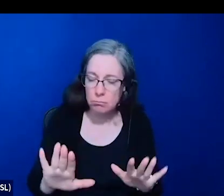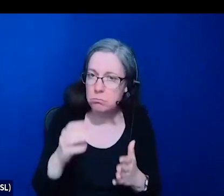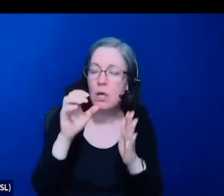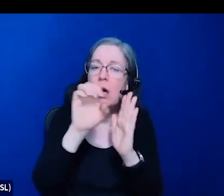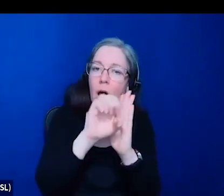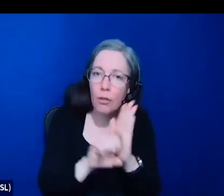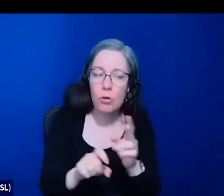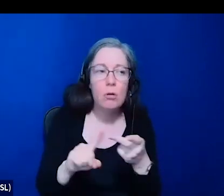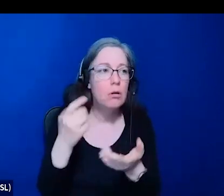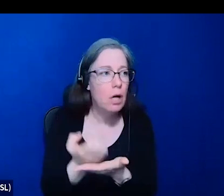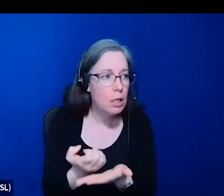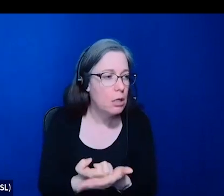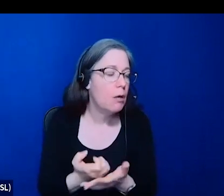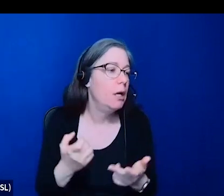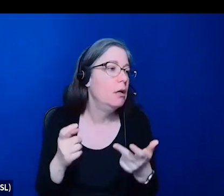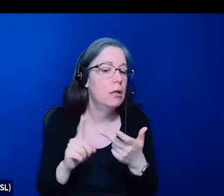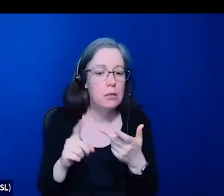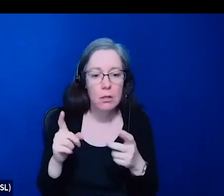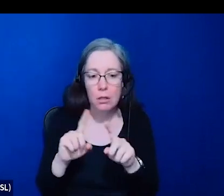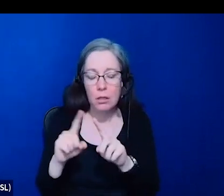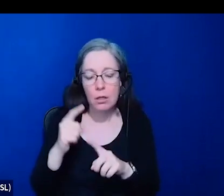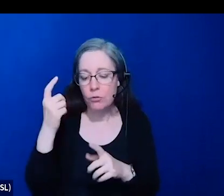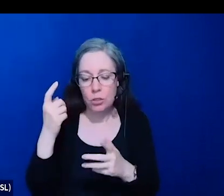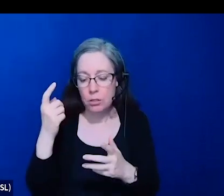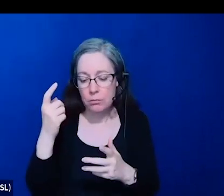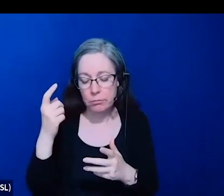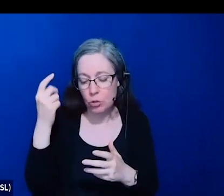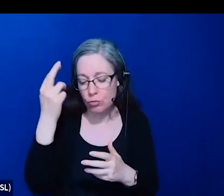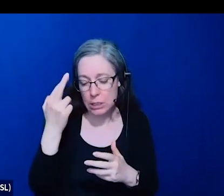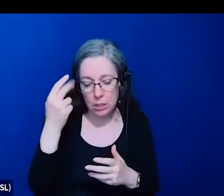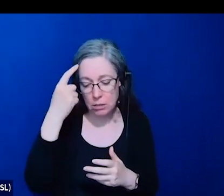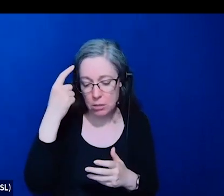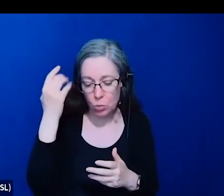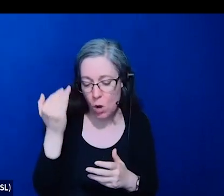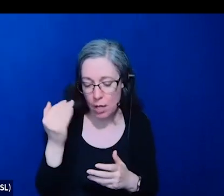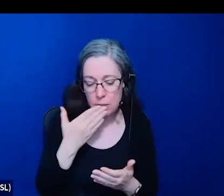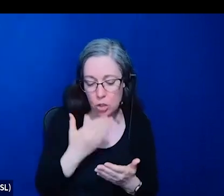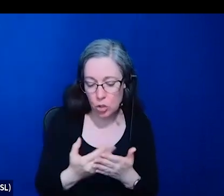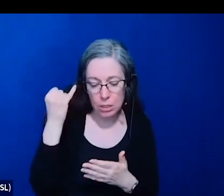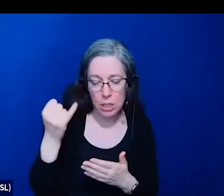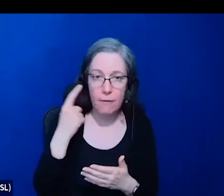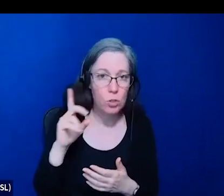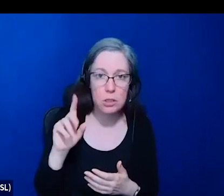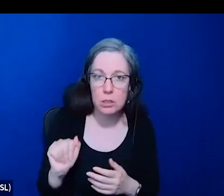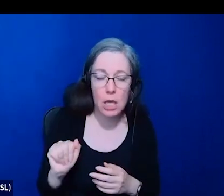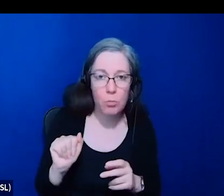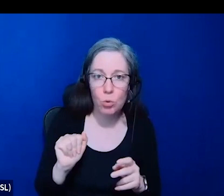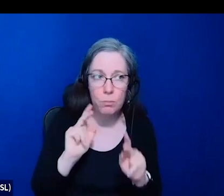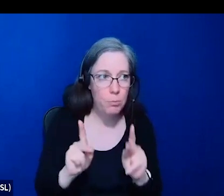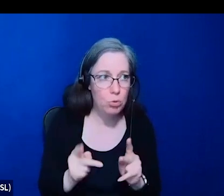efficiency, and practical reasons why it is a good idea for disabled people to be where everyone else is.